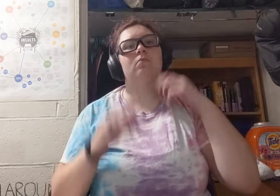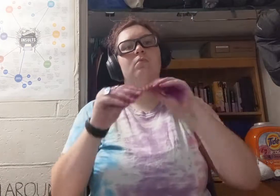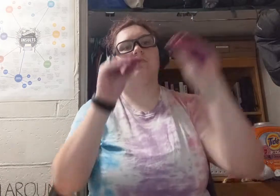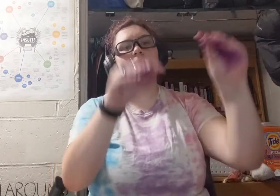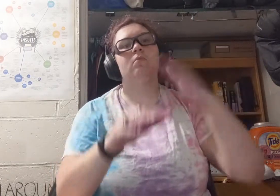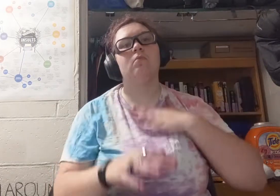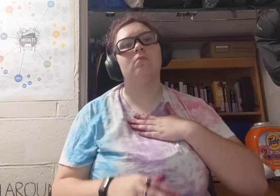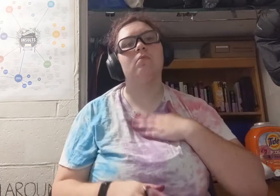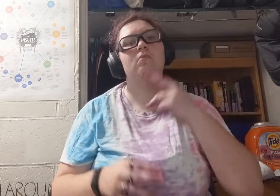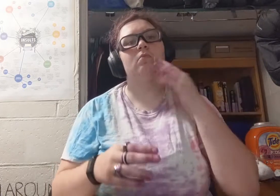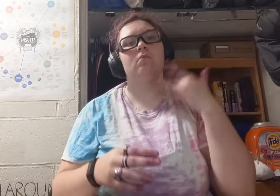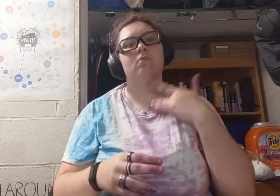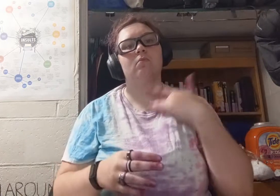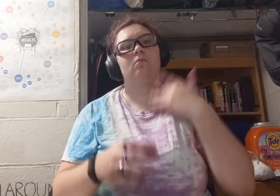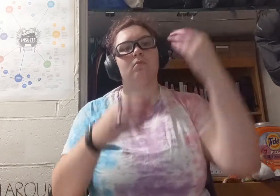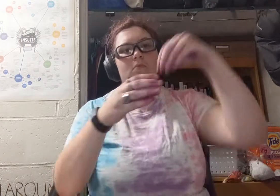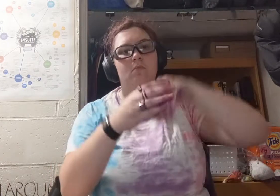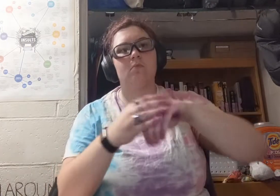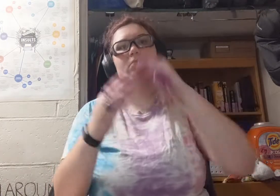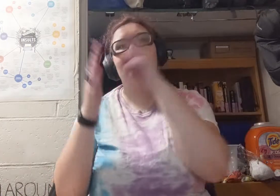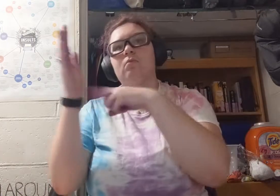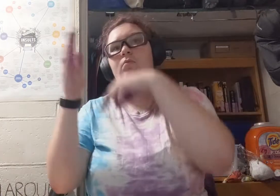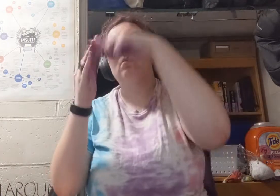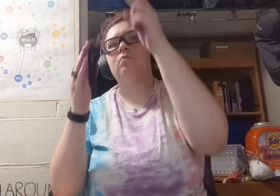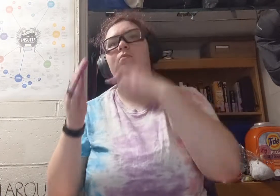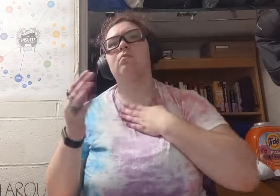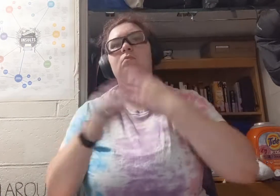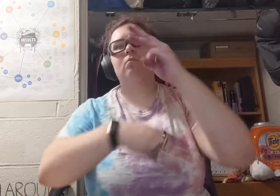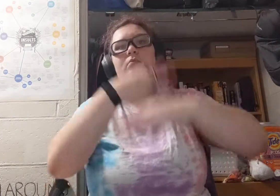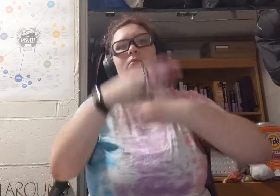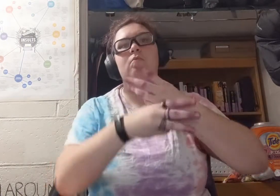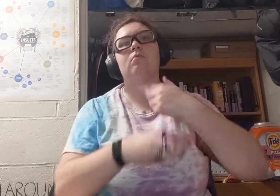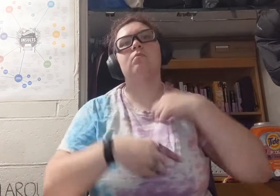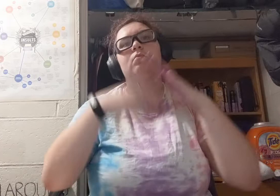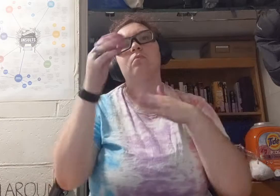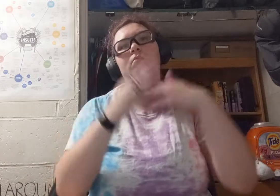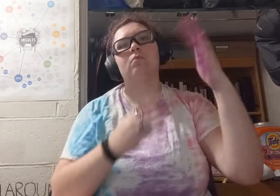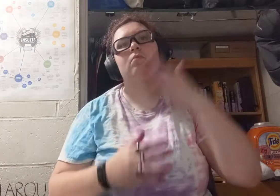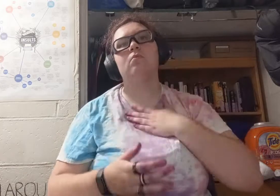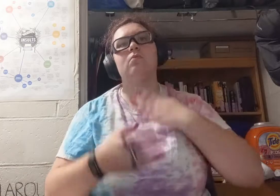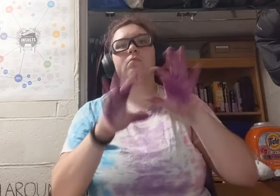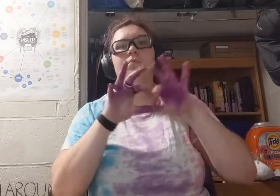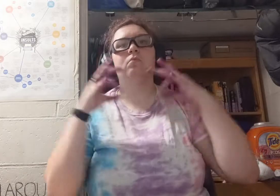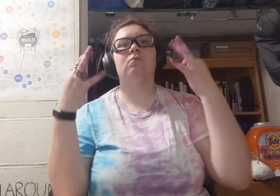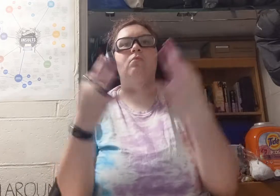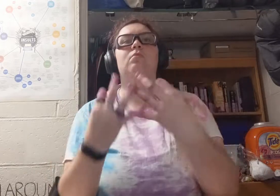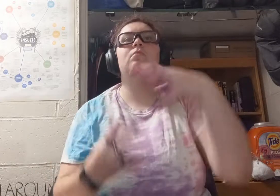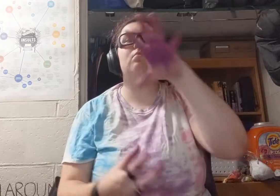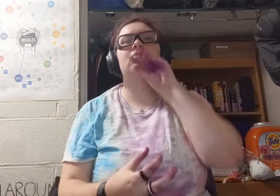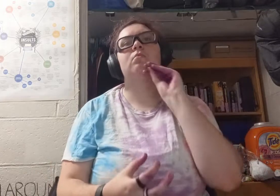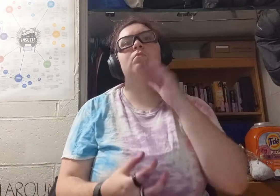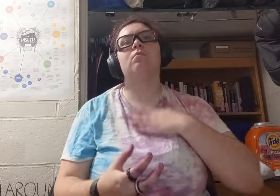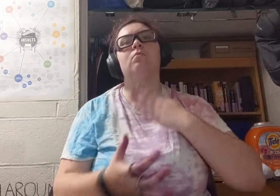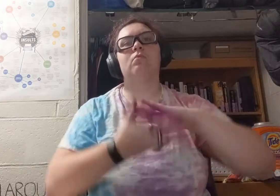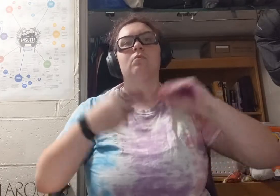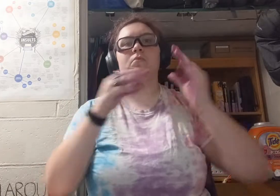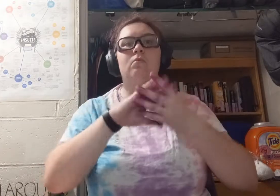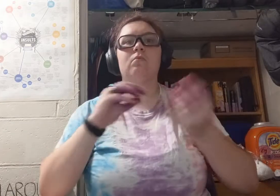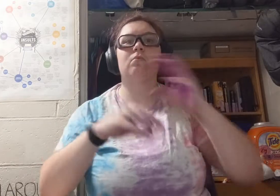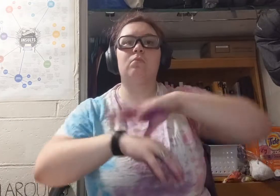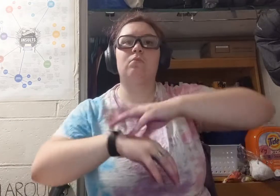and my family breathes my stories my love is etched in continents and seas